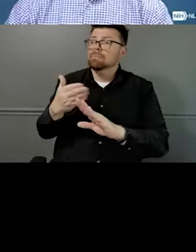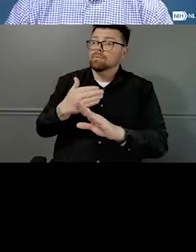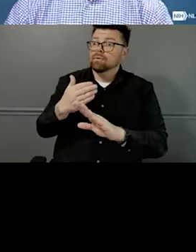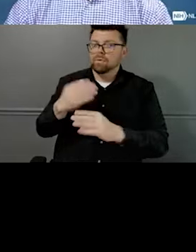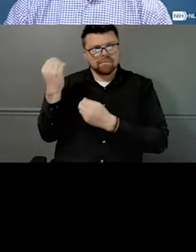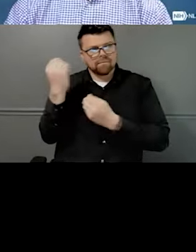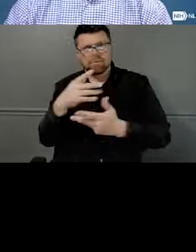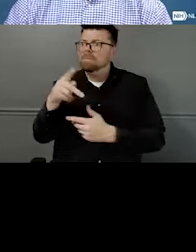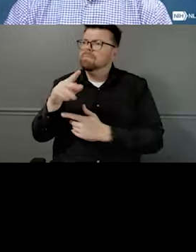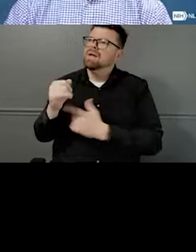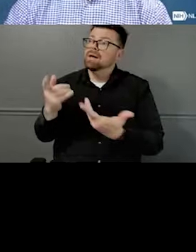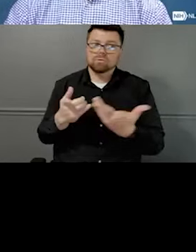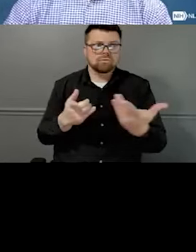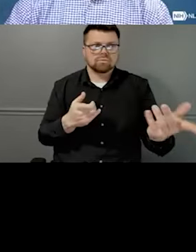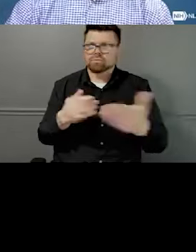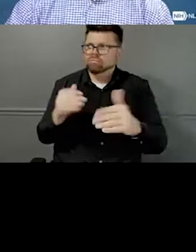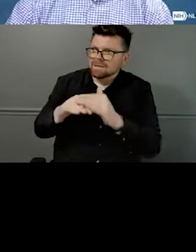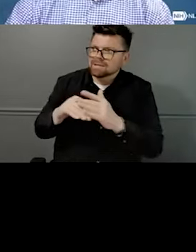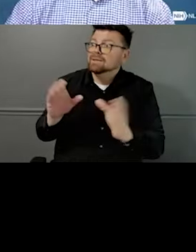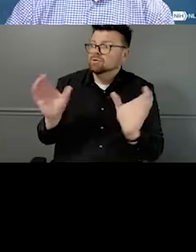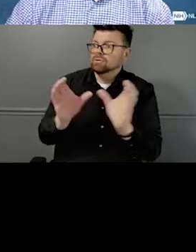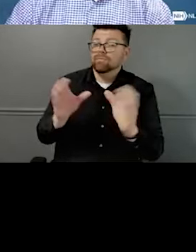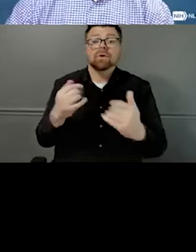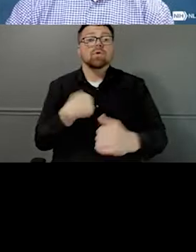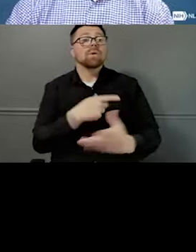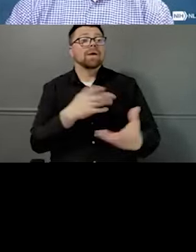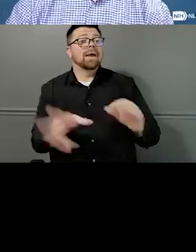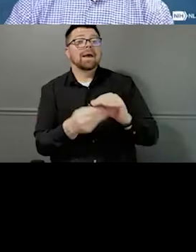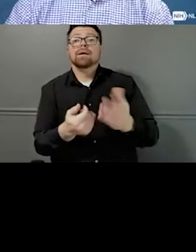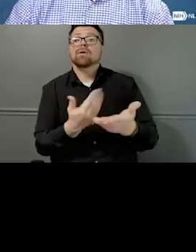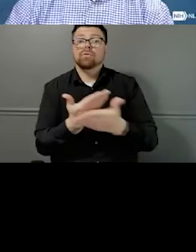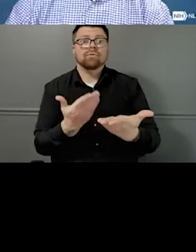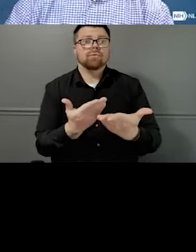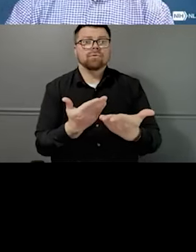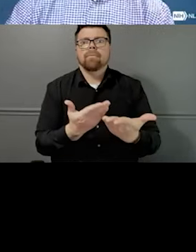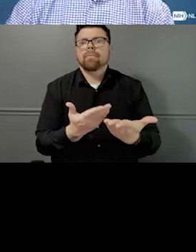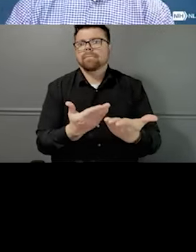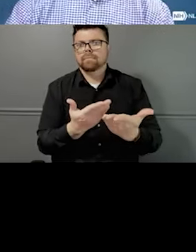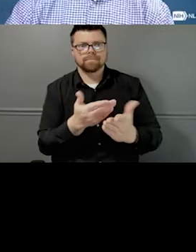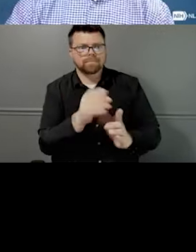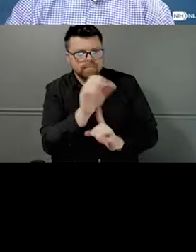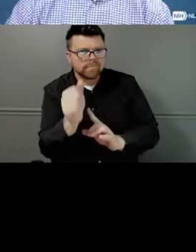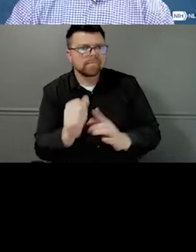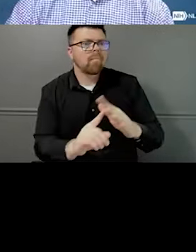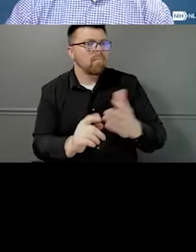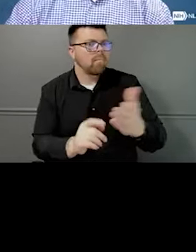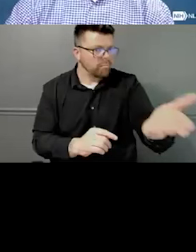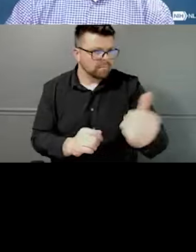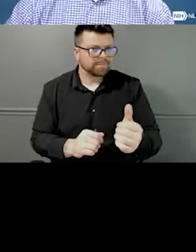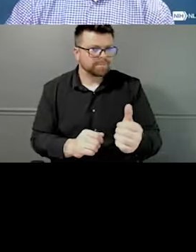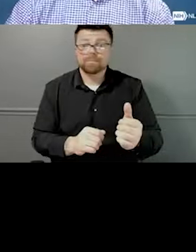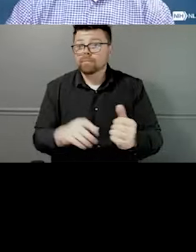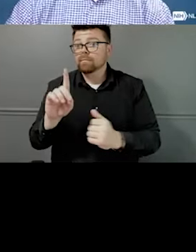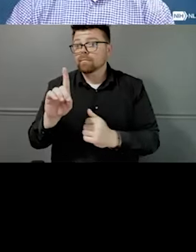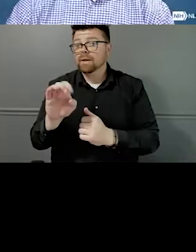We added a new feature based on feedback so that delegates can view a draft of the PDF.